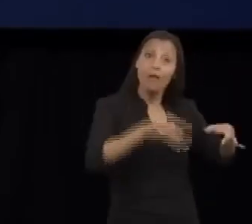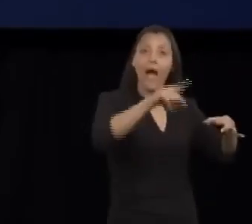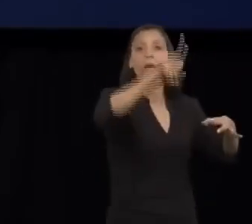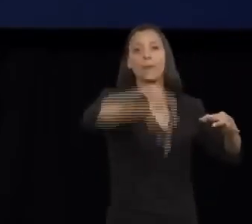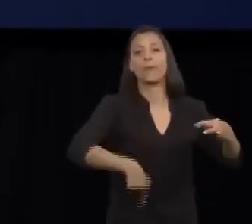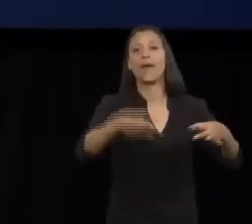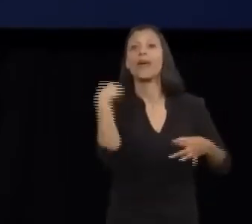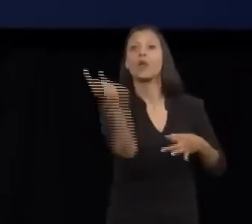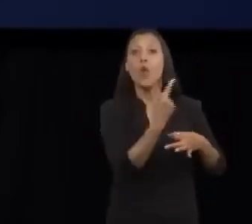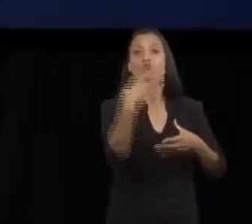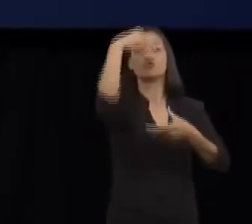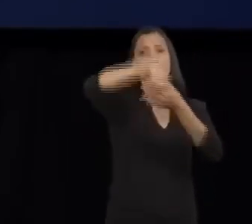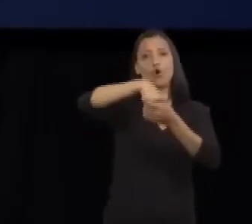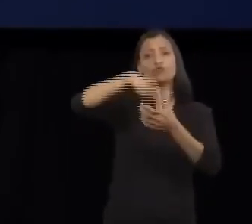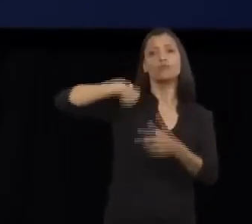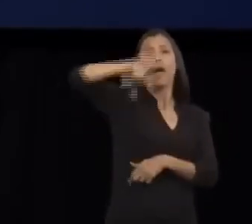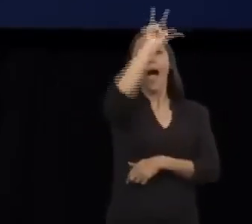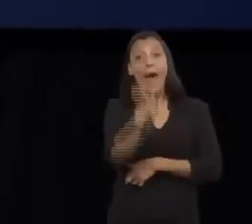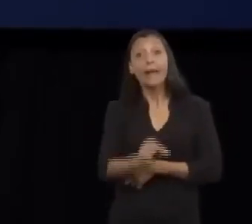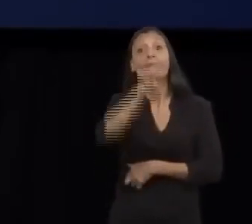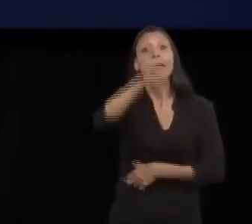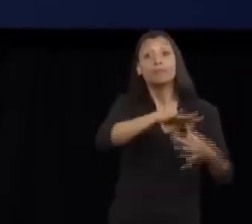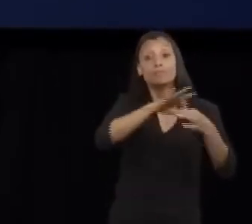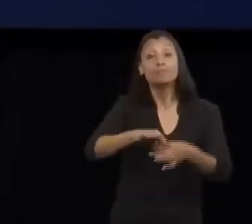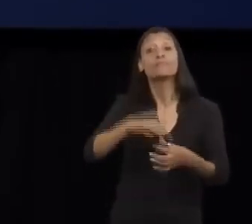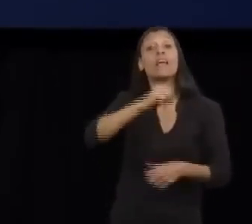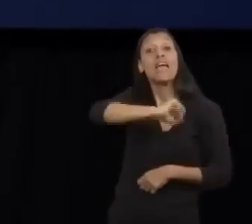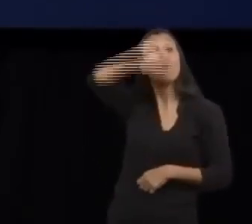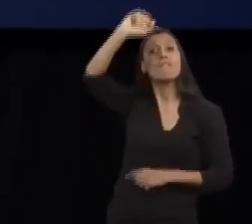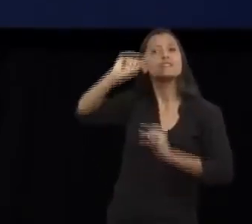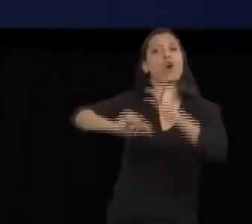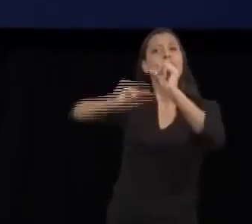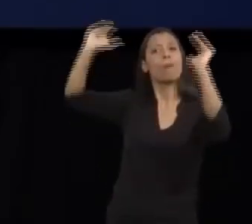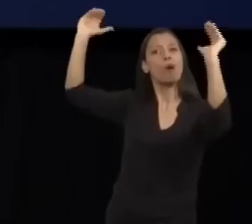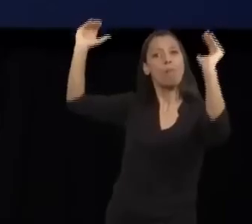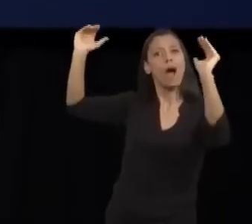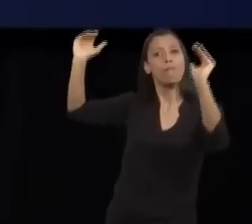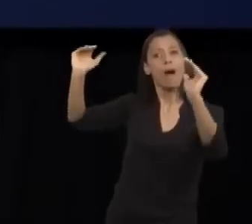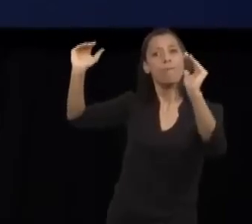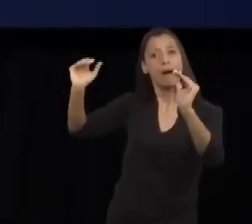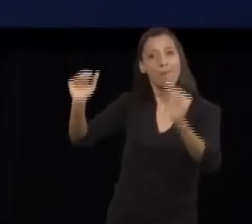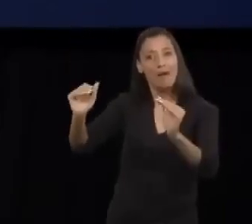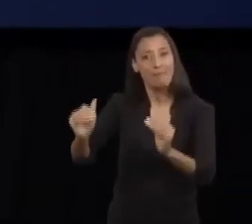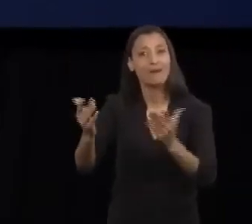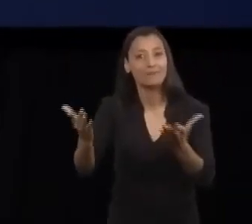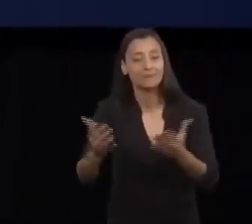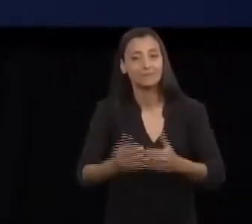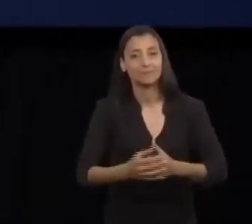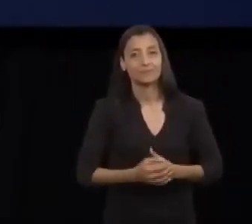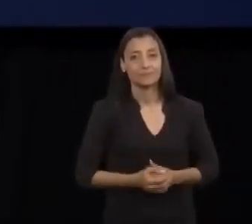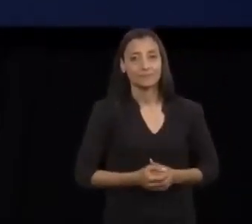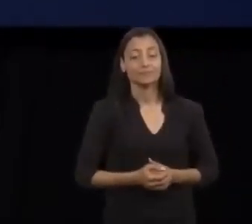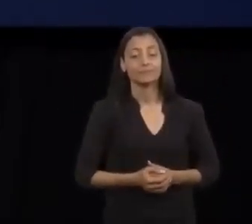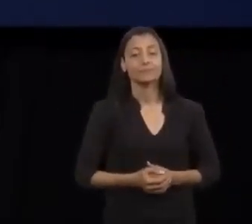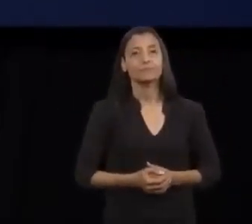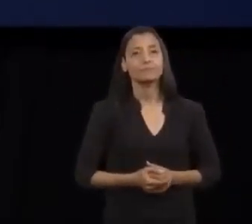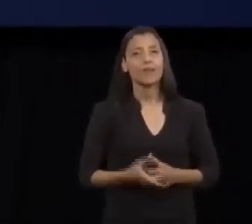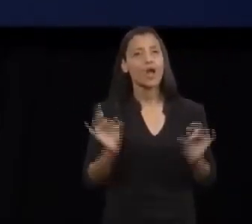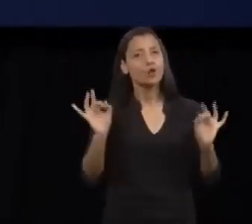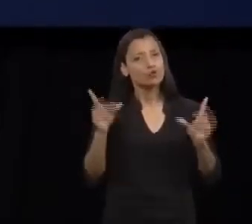and, therefore, inflation entered a growing path. Not only that, but also,